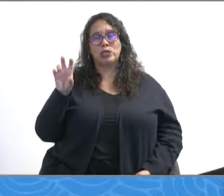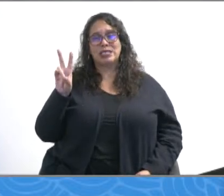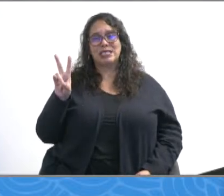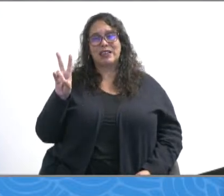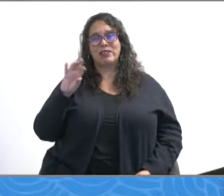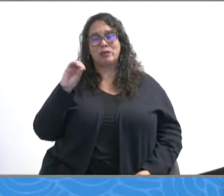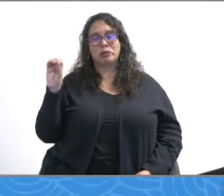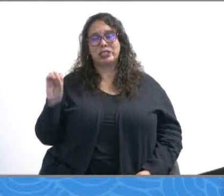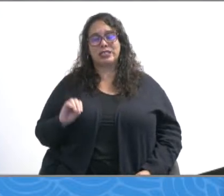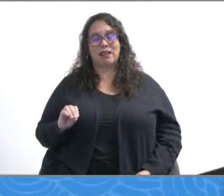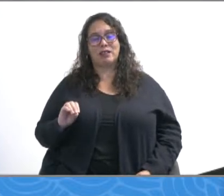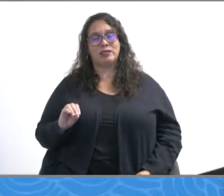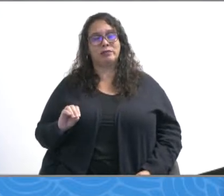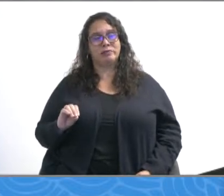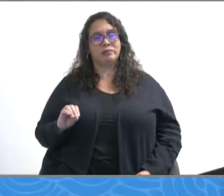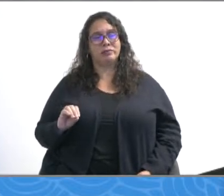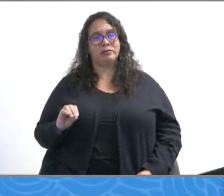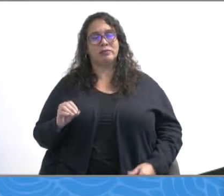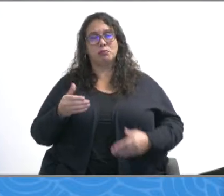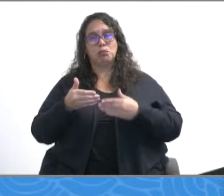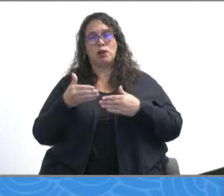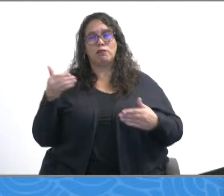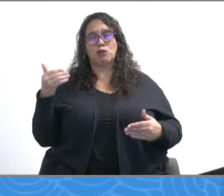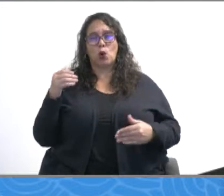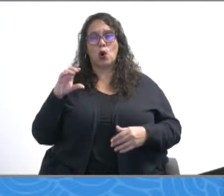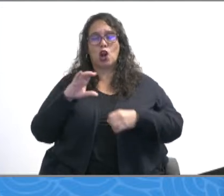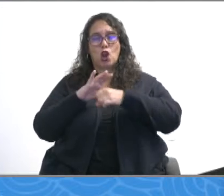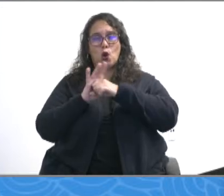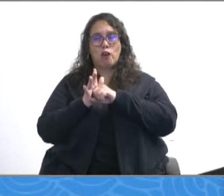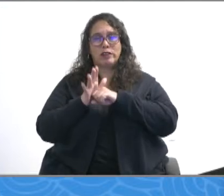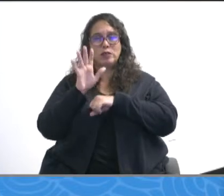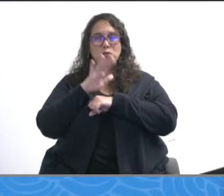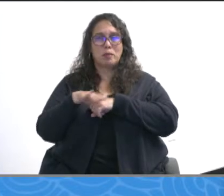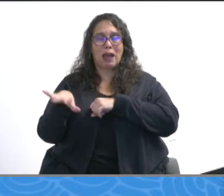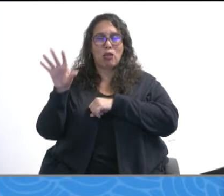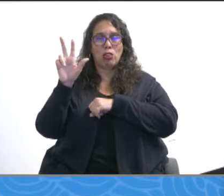I believe, pre-COVID, it was about three in change.